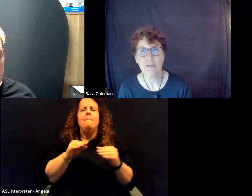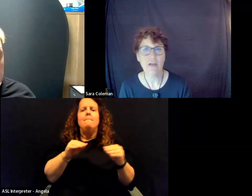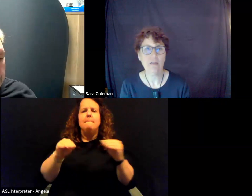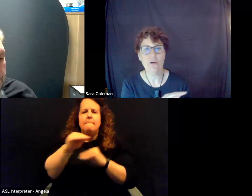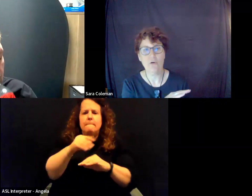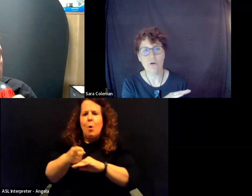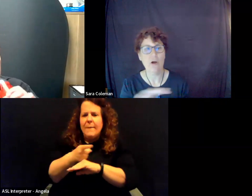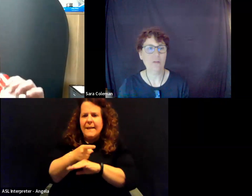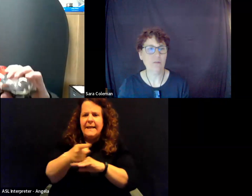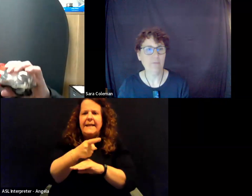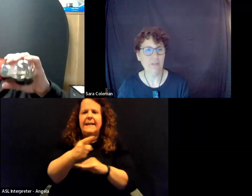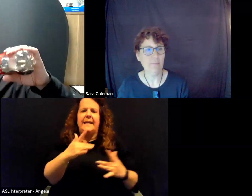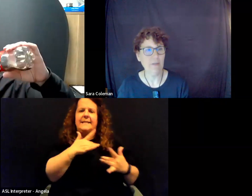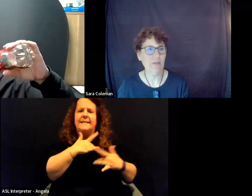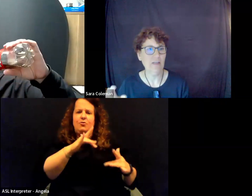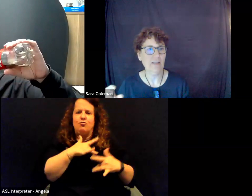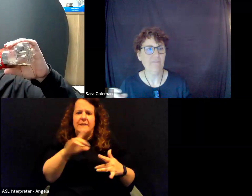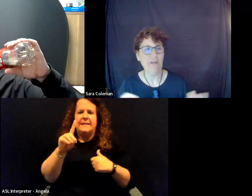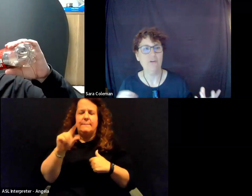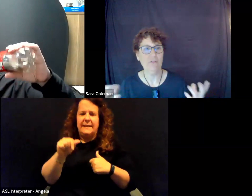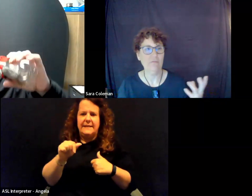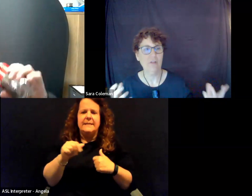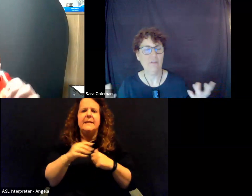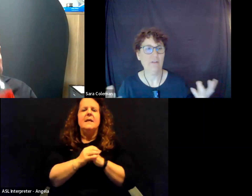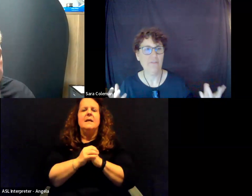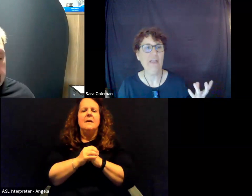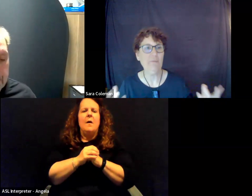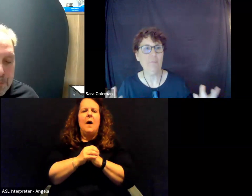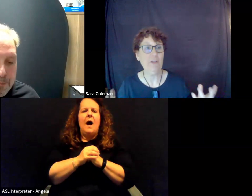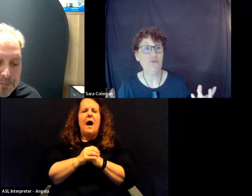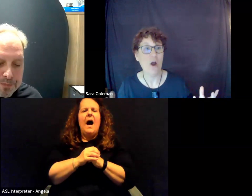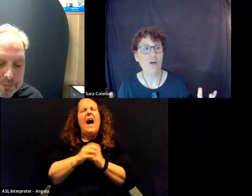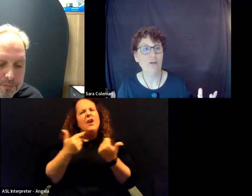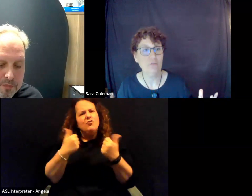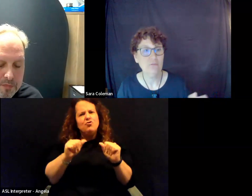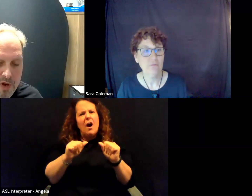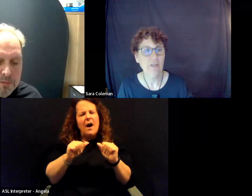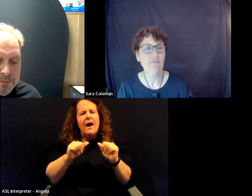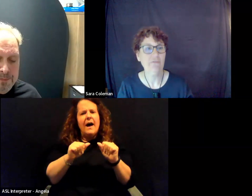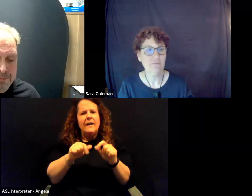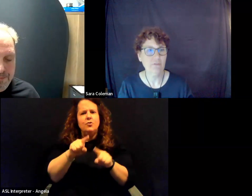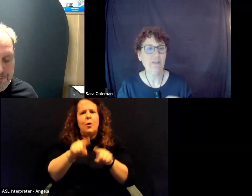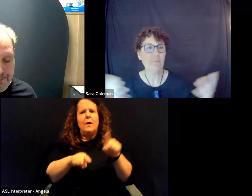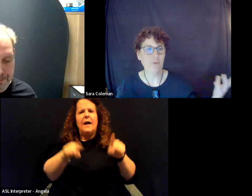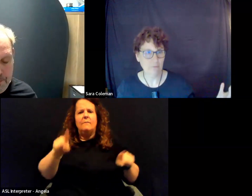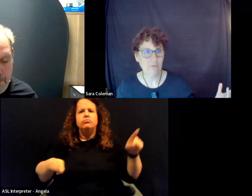I decided to go across disabilities because I figured the themes would be stronger if desperate